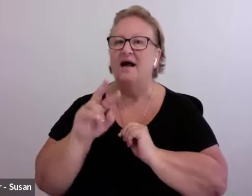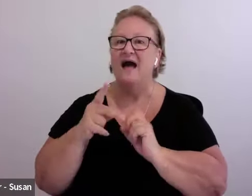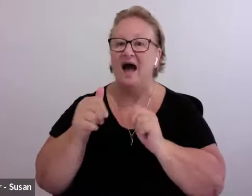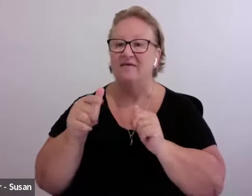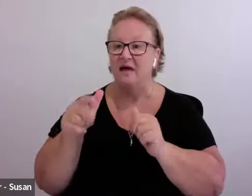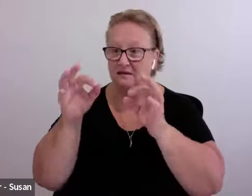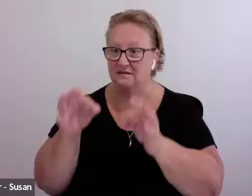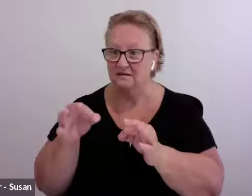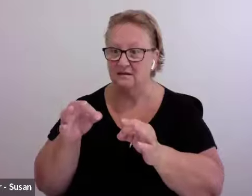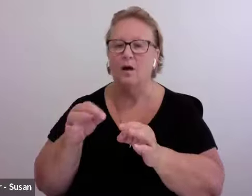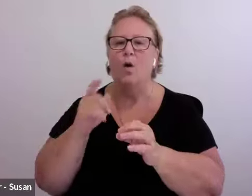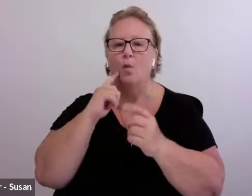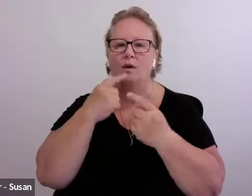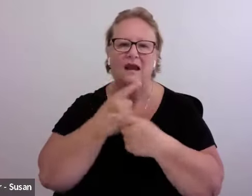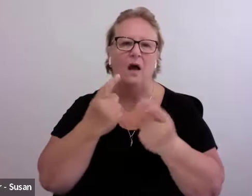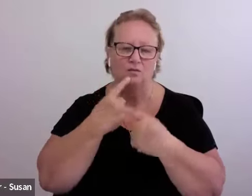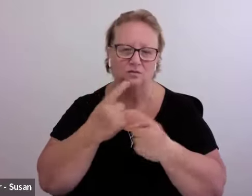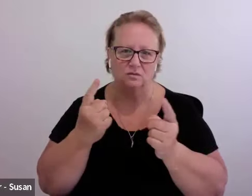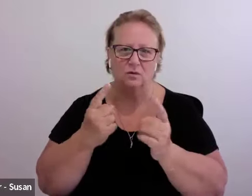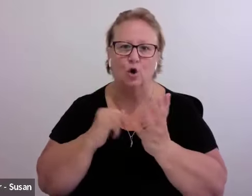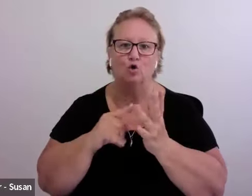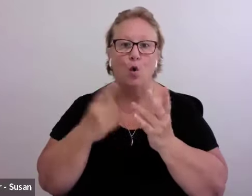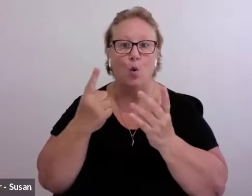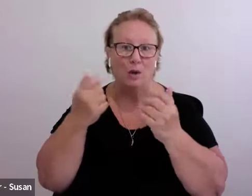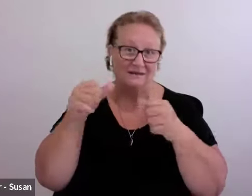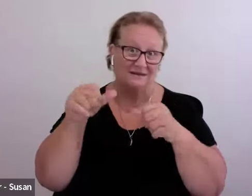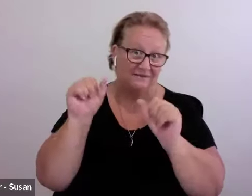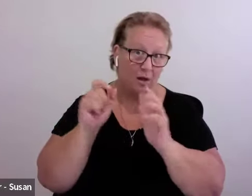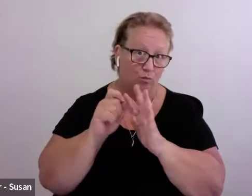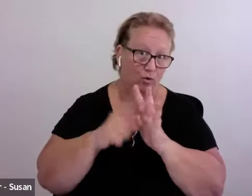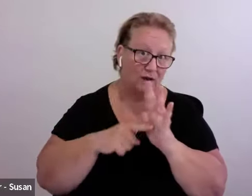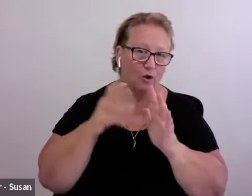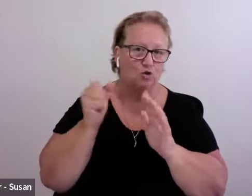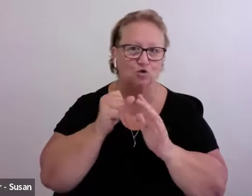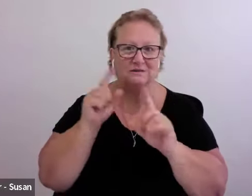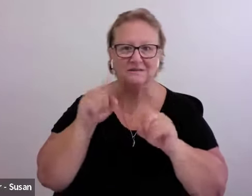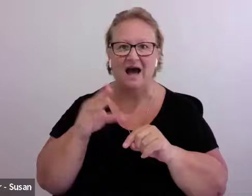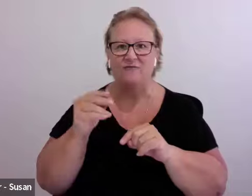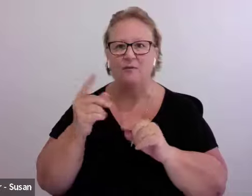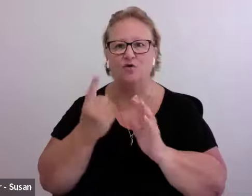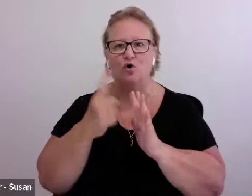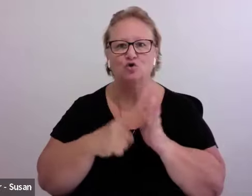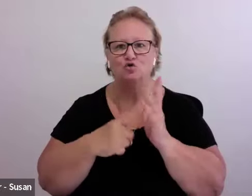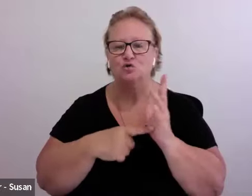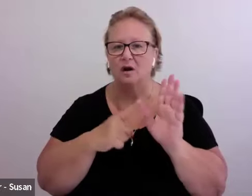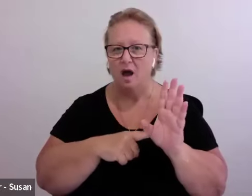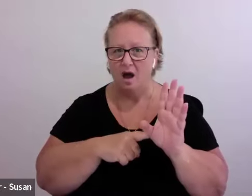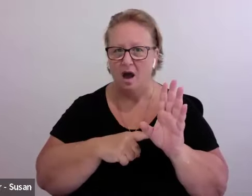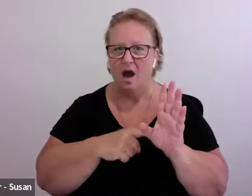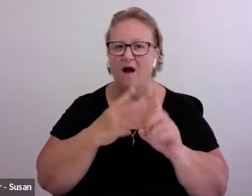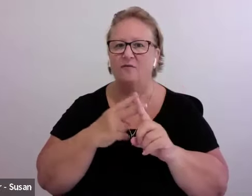applications against the published criteria and the funding outcomes will then be announced. Successful